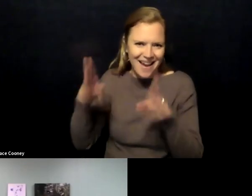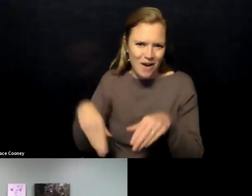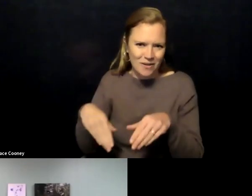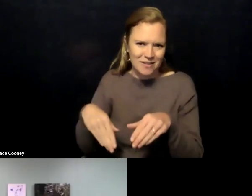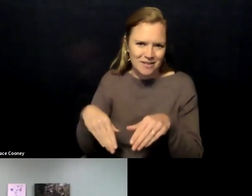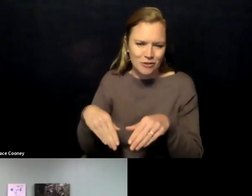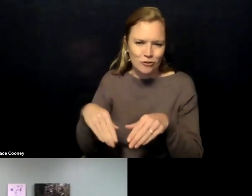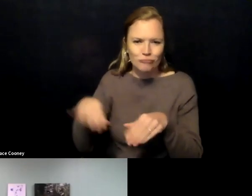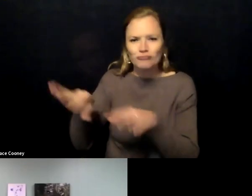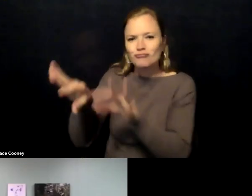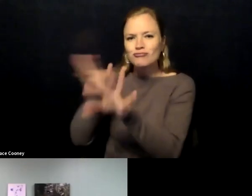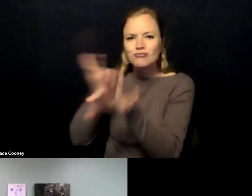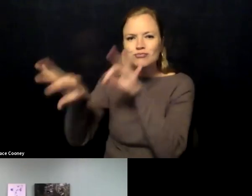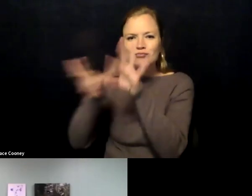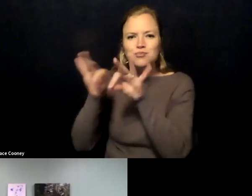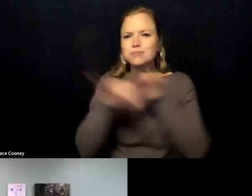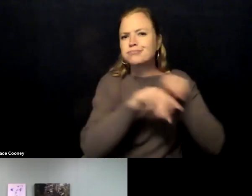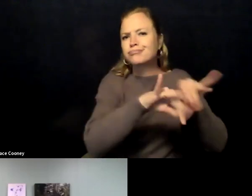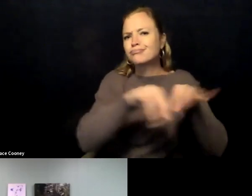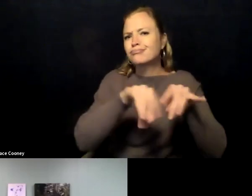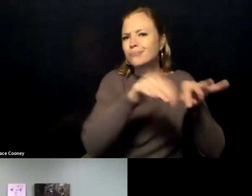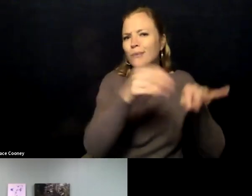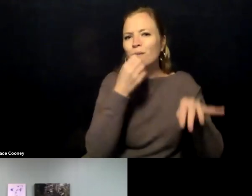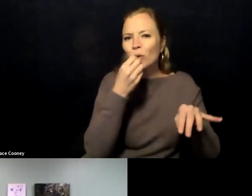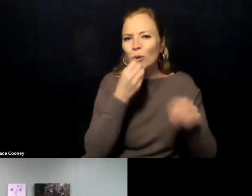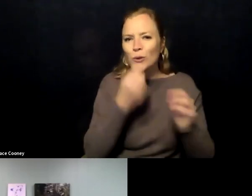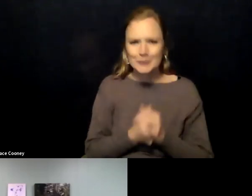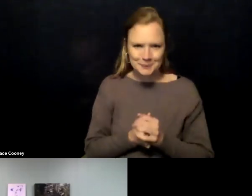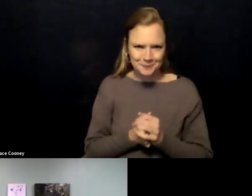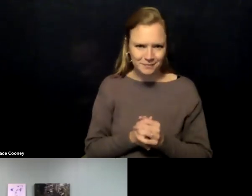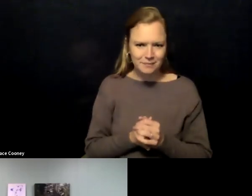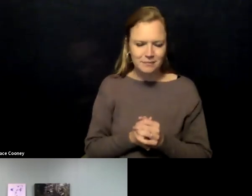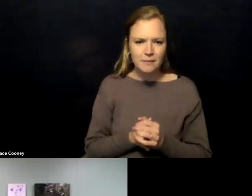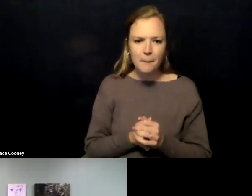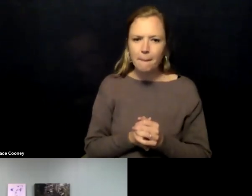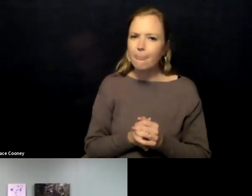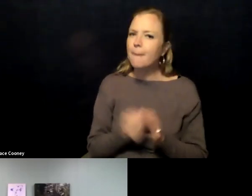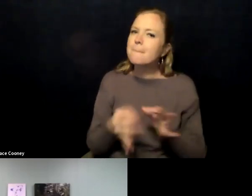the biggest key though is just having enough light and like I said if you